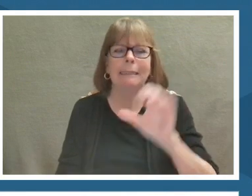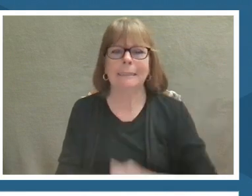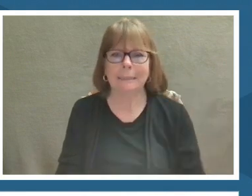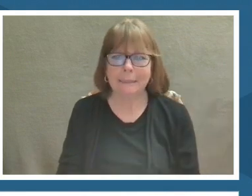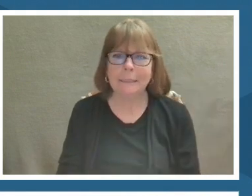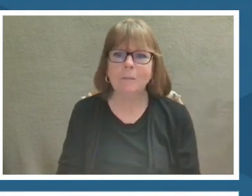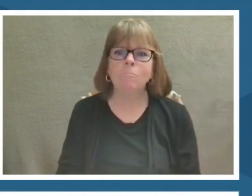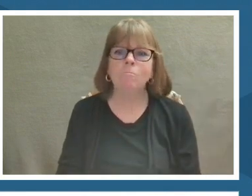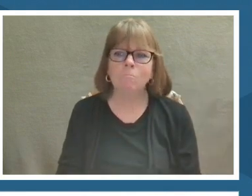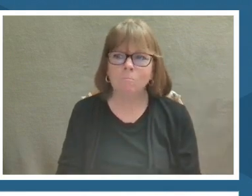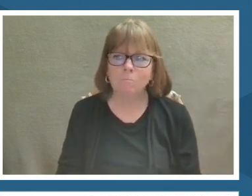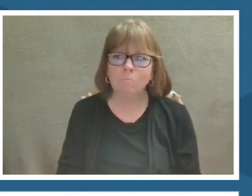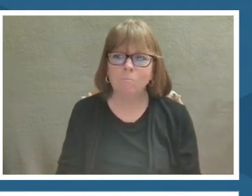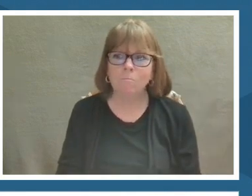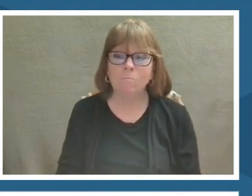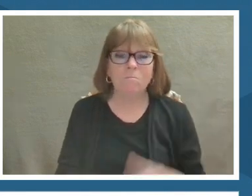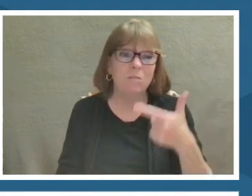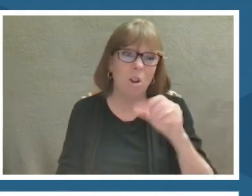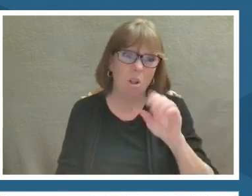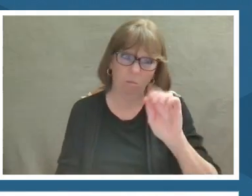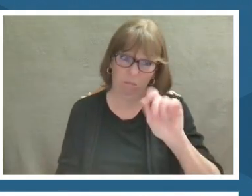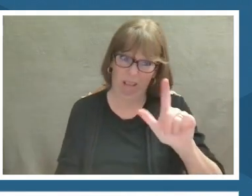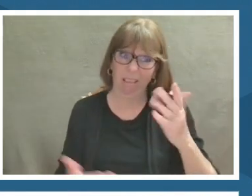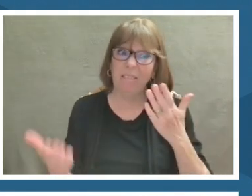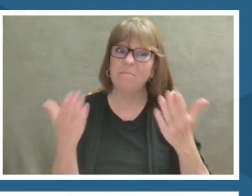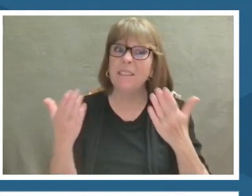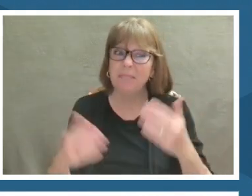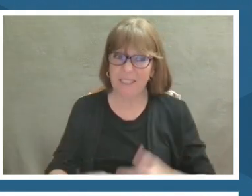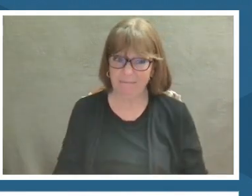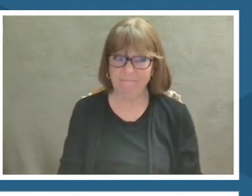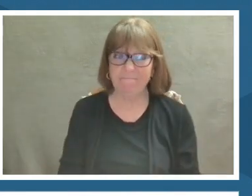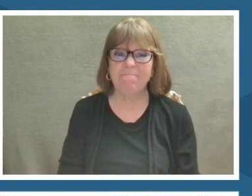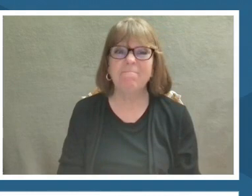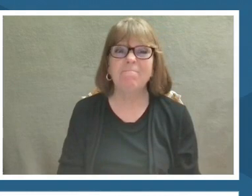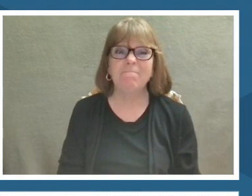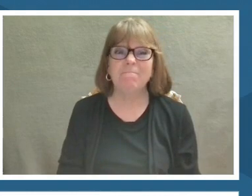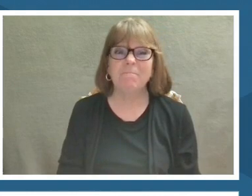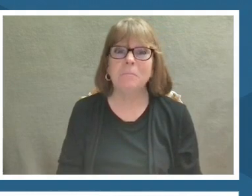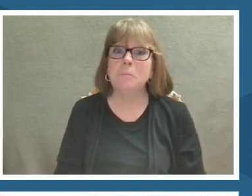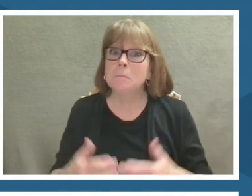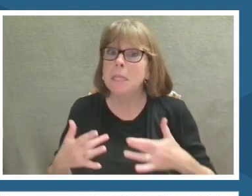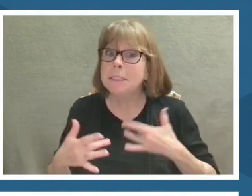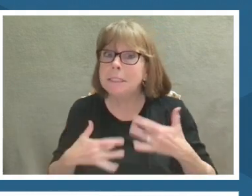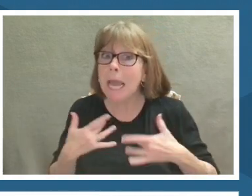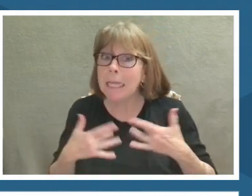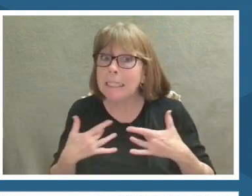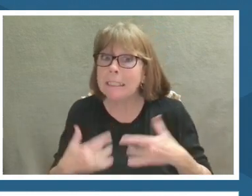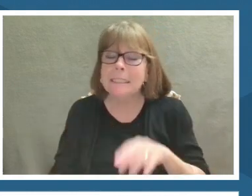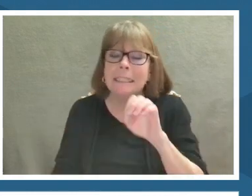maybe global exciting essential